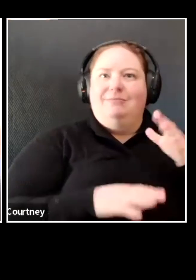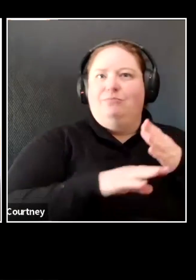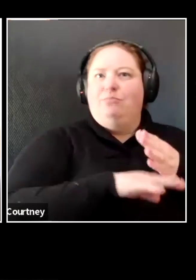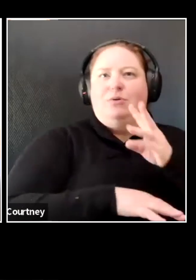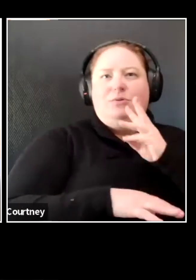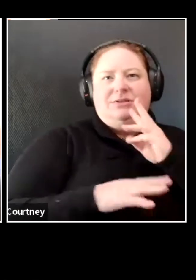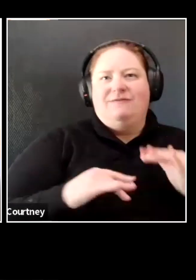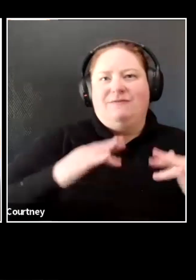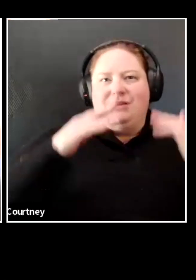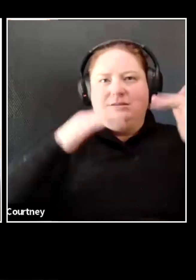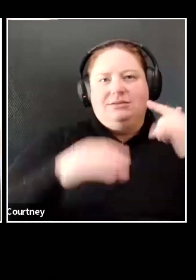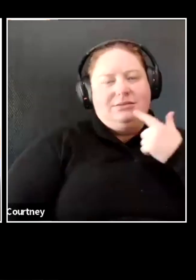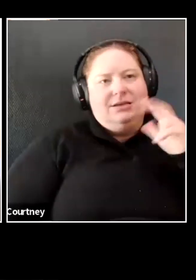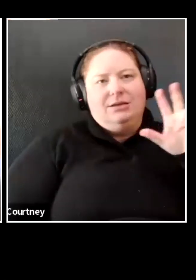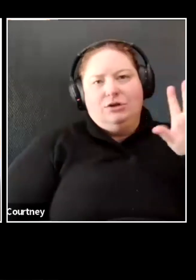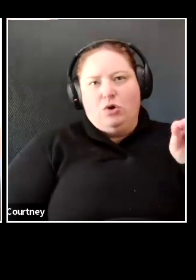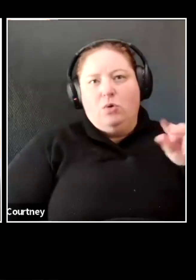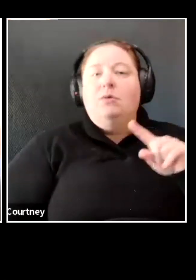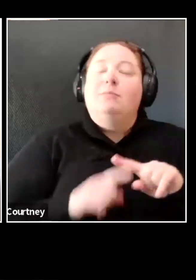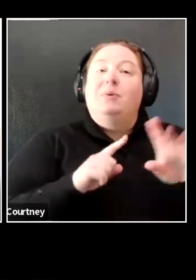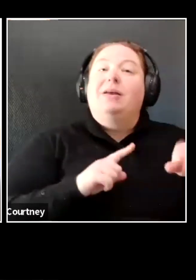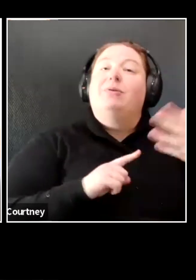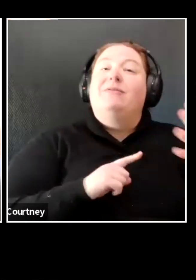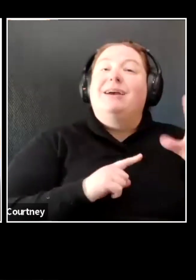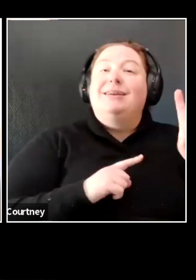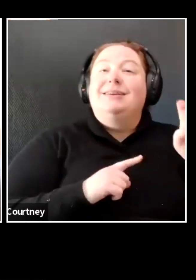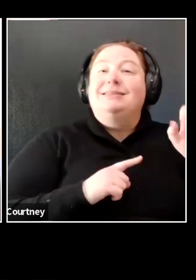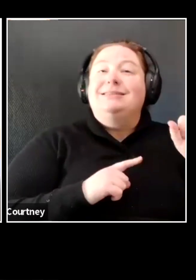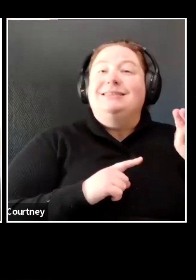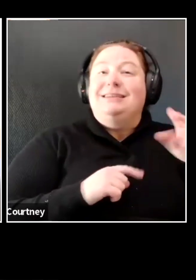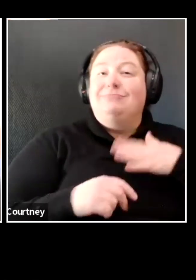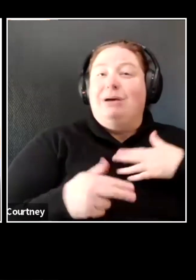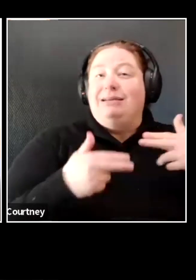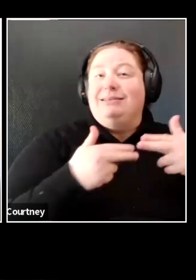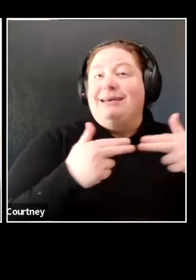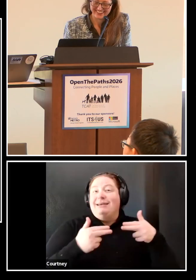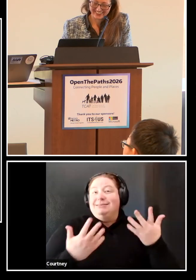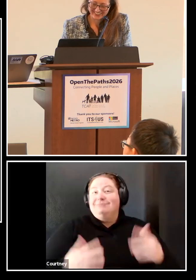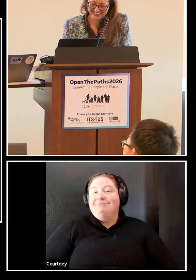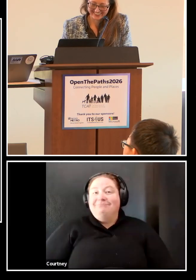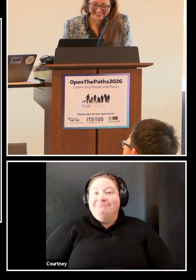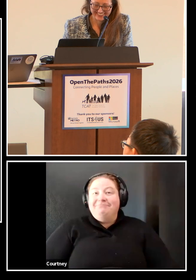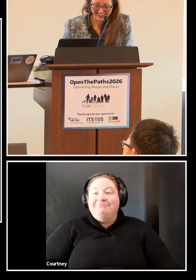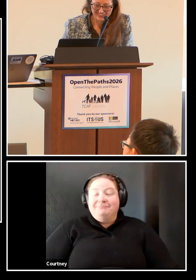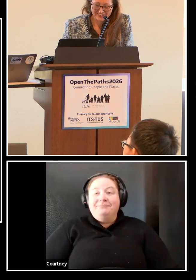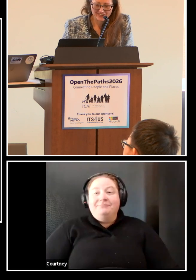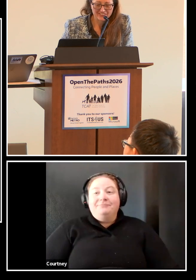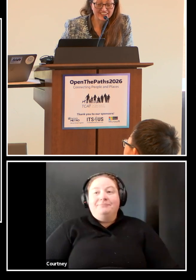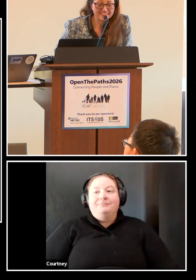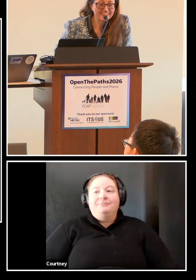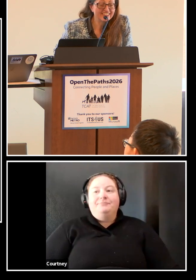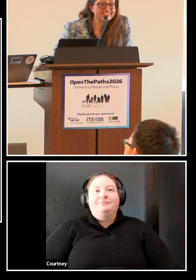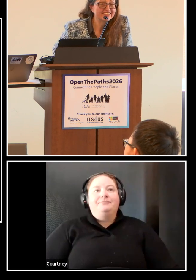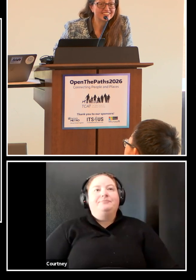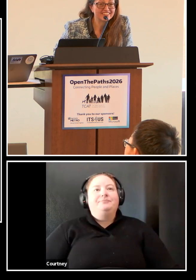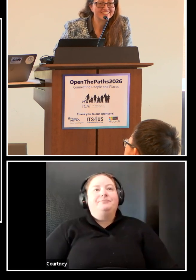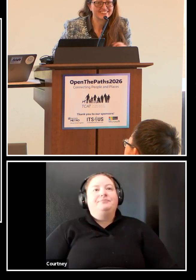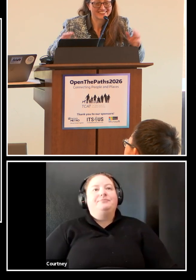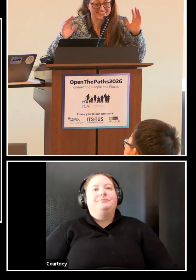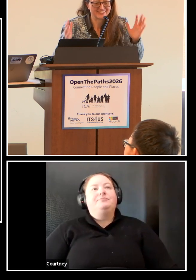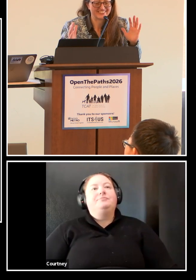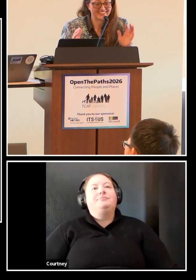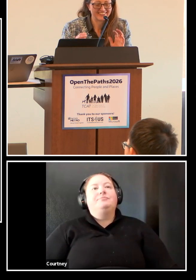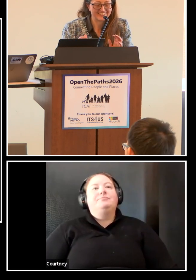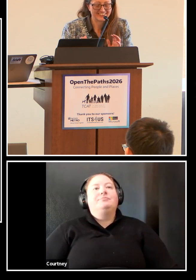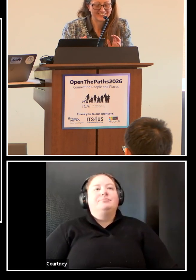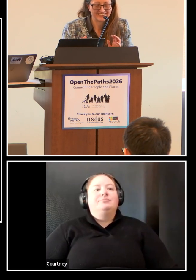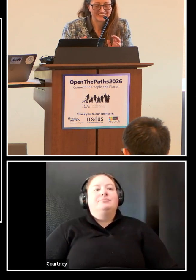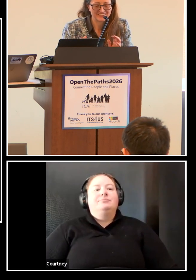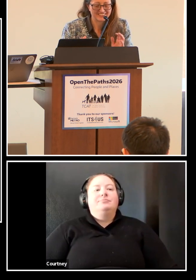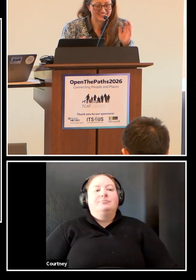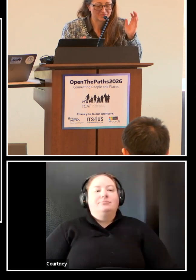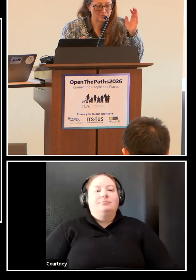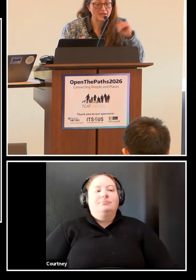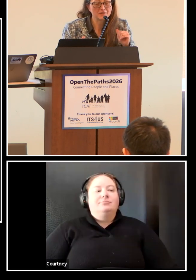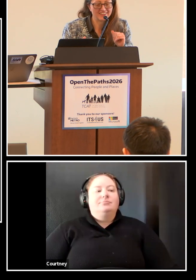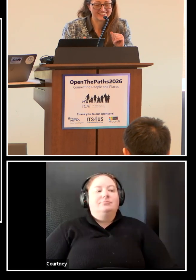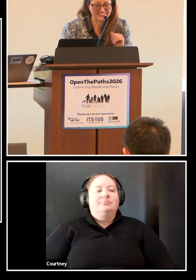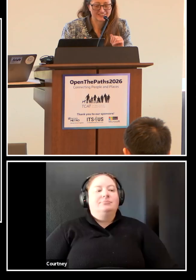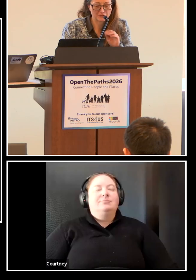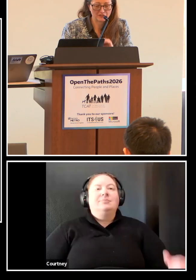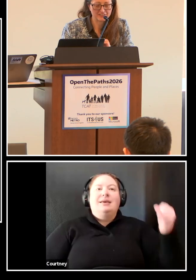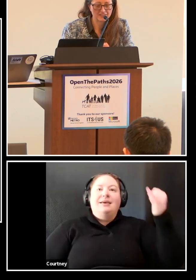Dean my slides as good as they go. Okay. So the idea is the the the the pipeline is just four